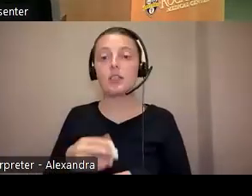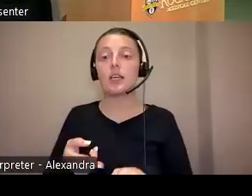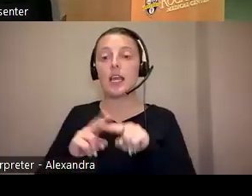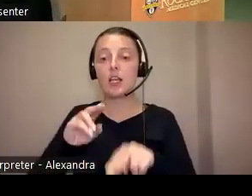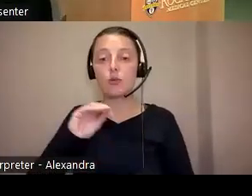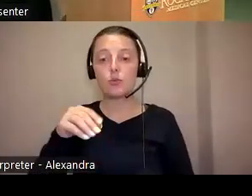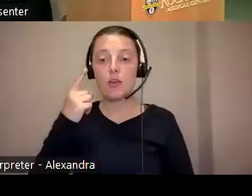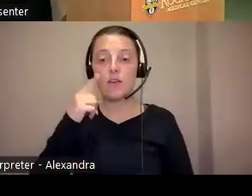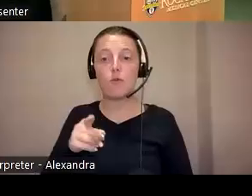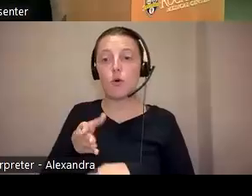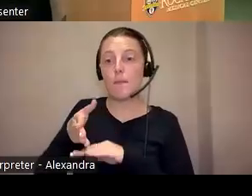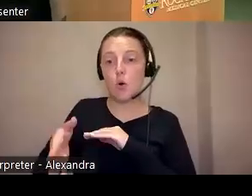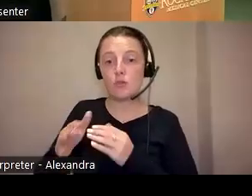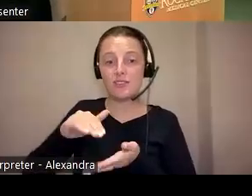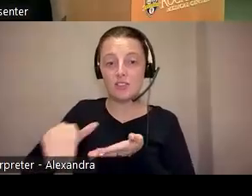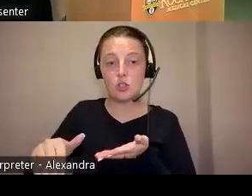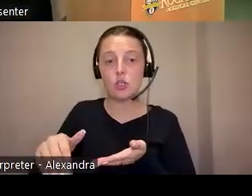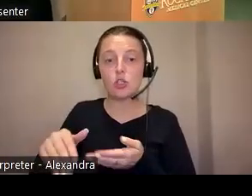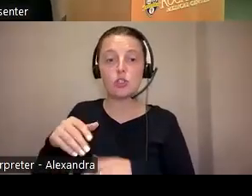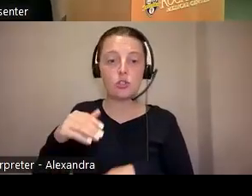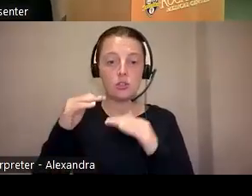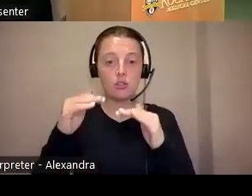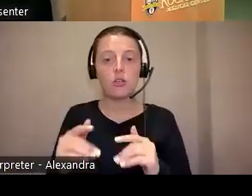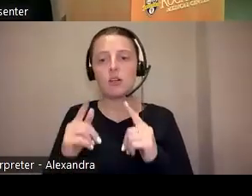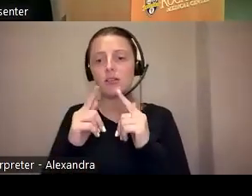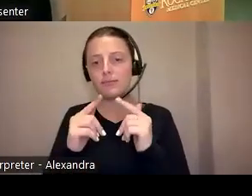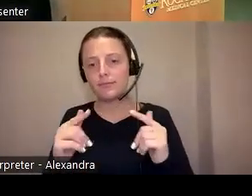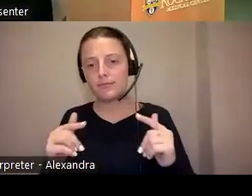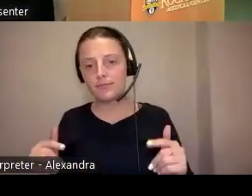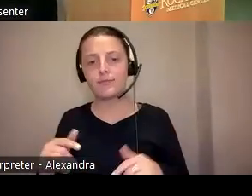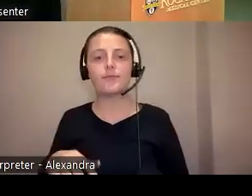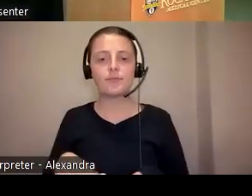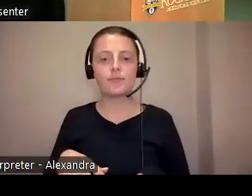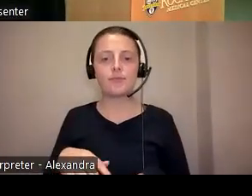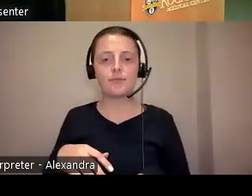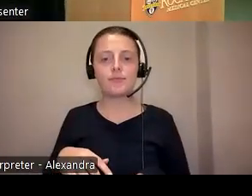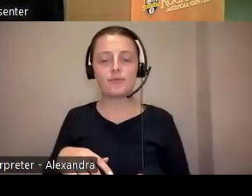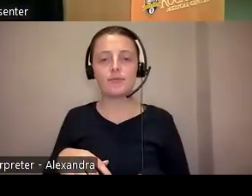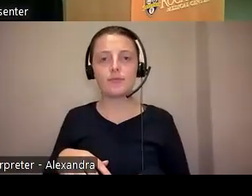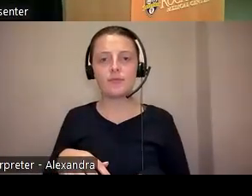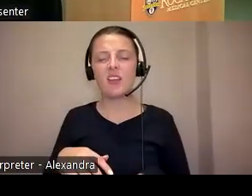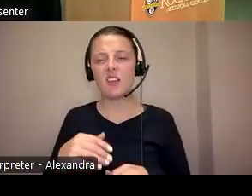months. And you can see the list goes on and on. I want to take a moment to acknowledge all of our